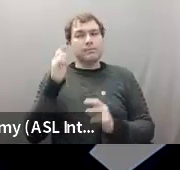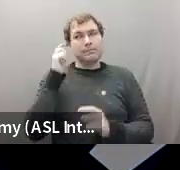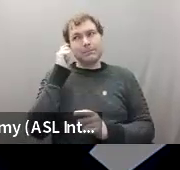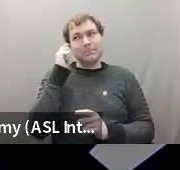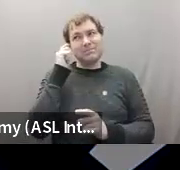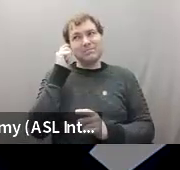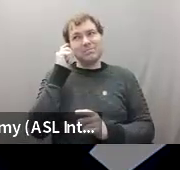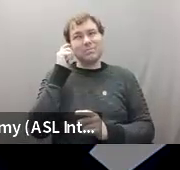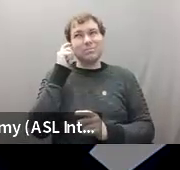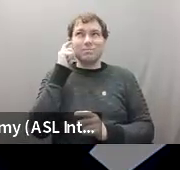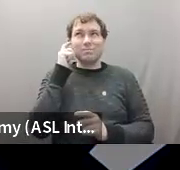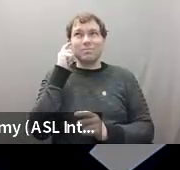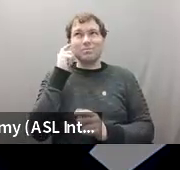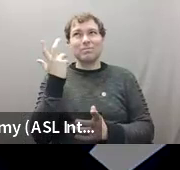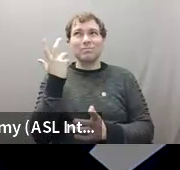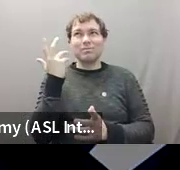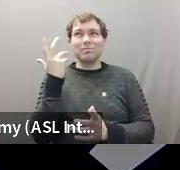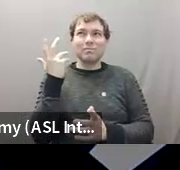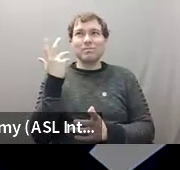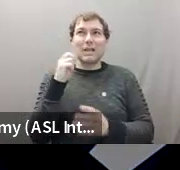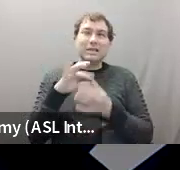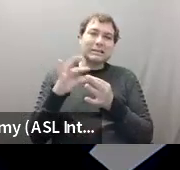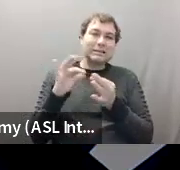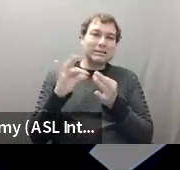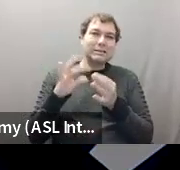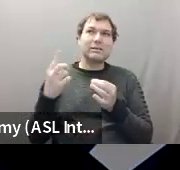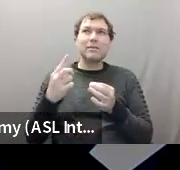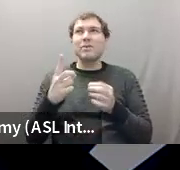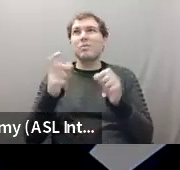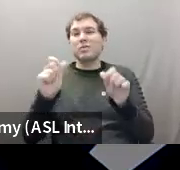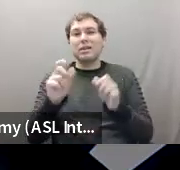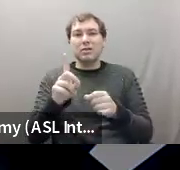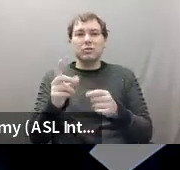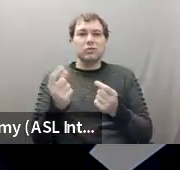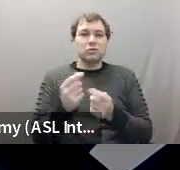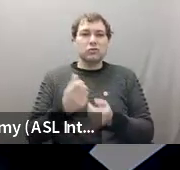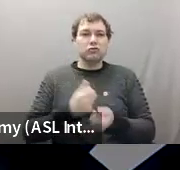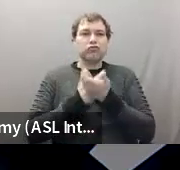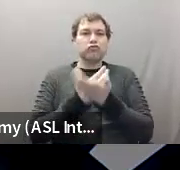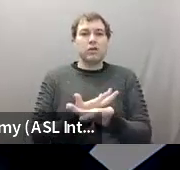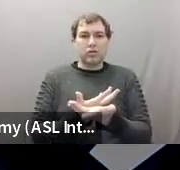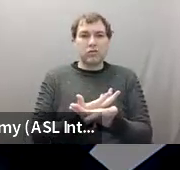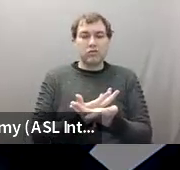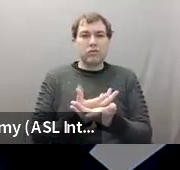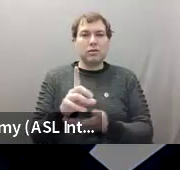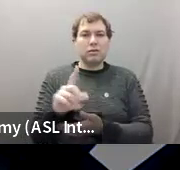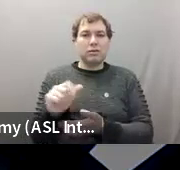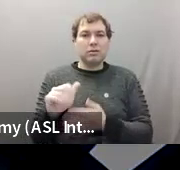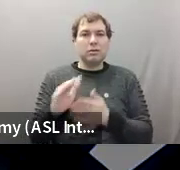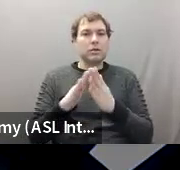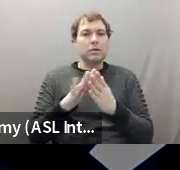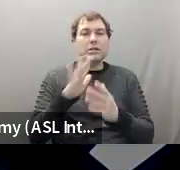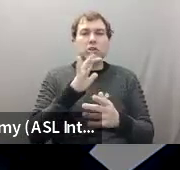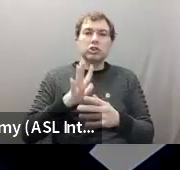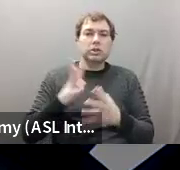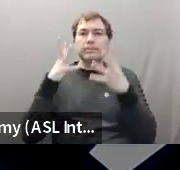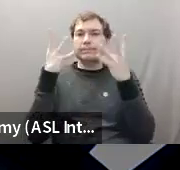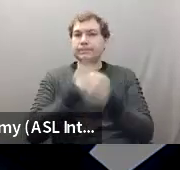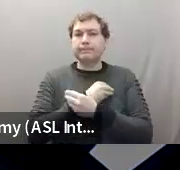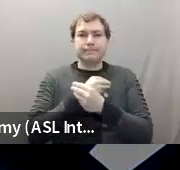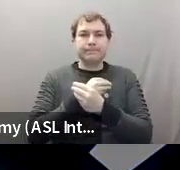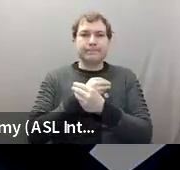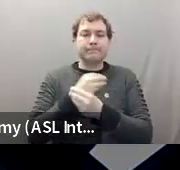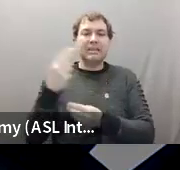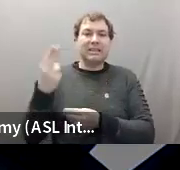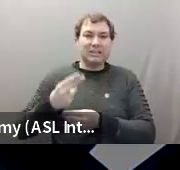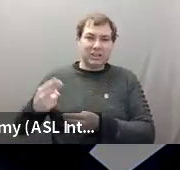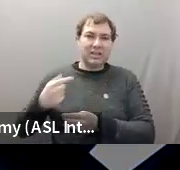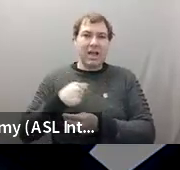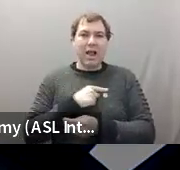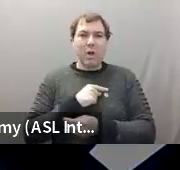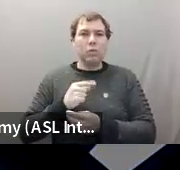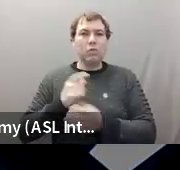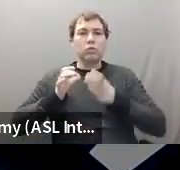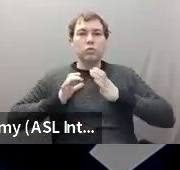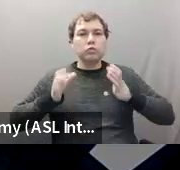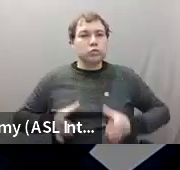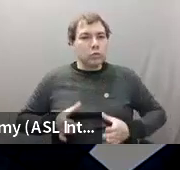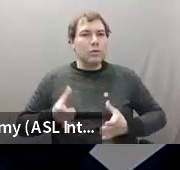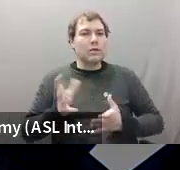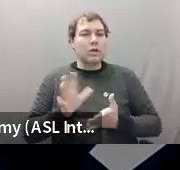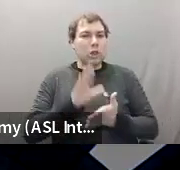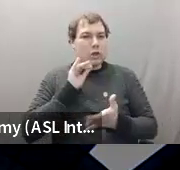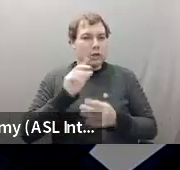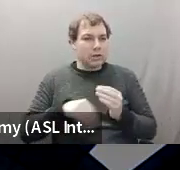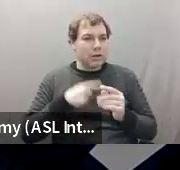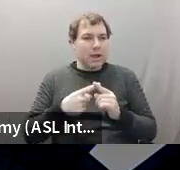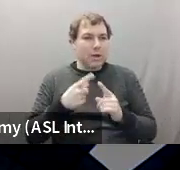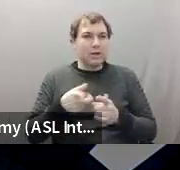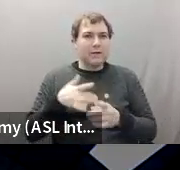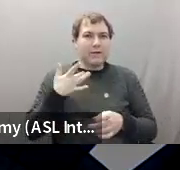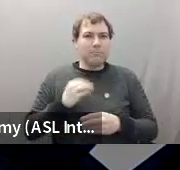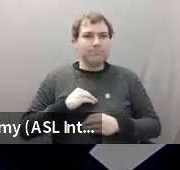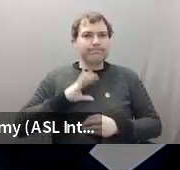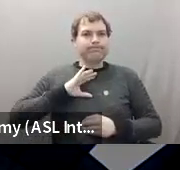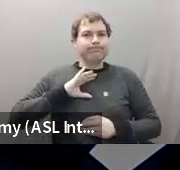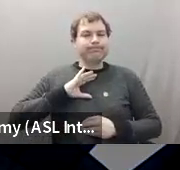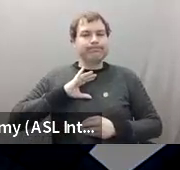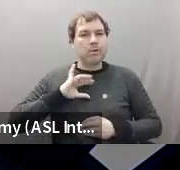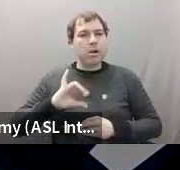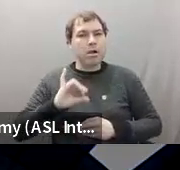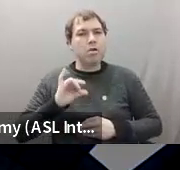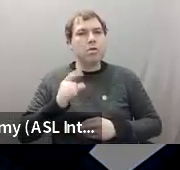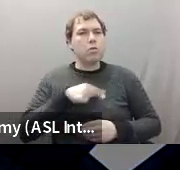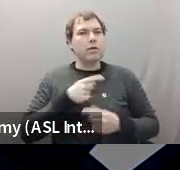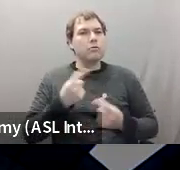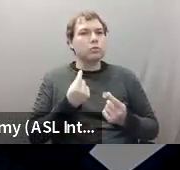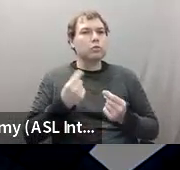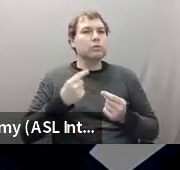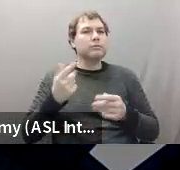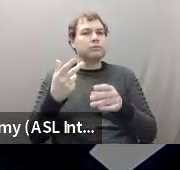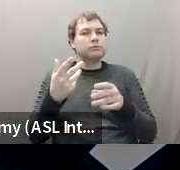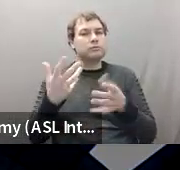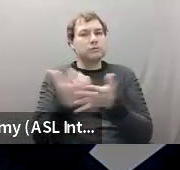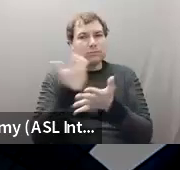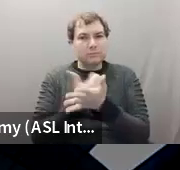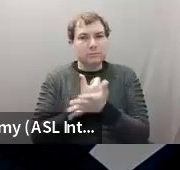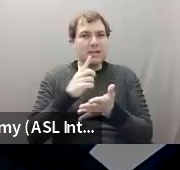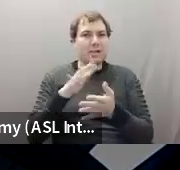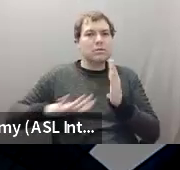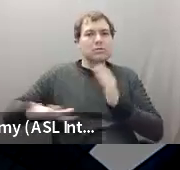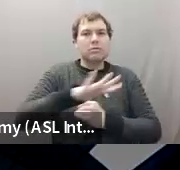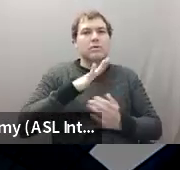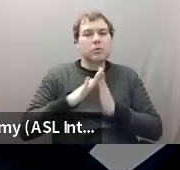Christinne Gray: as you know, Sdi. Also, one of the things we could do is share that the disability community has such a rich history that that's something that our consumers they can learn more about, and can make them feel good to see that the things that we have done as a community have helped other people.